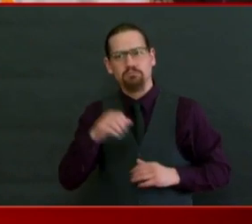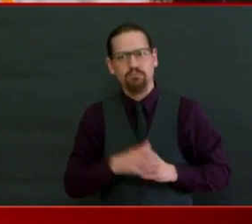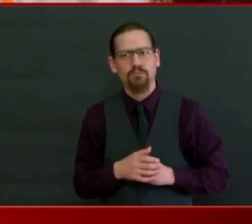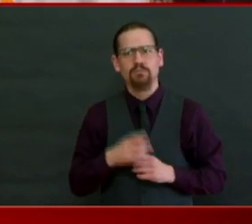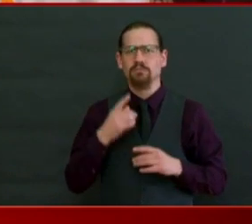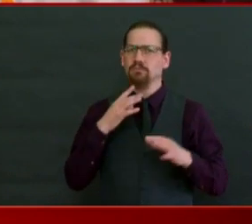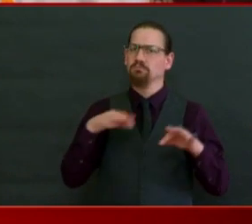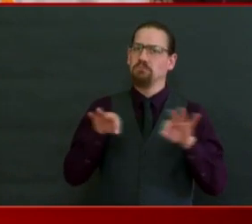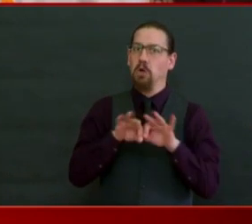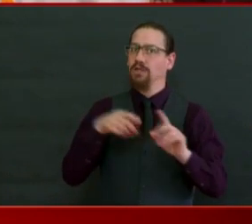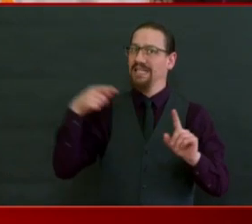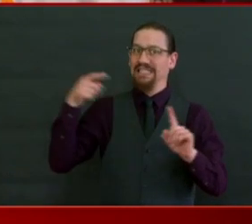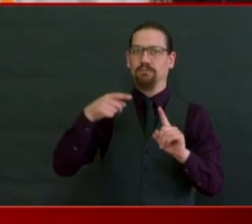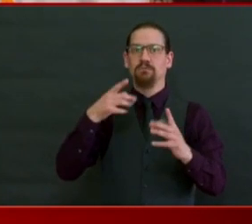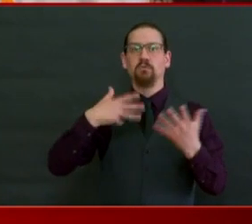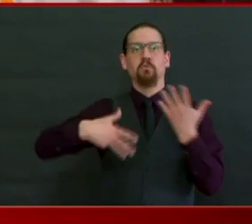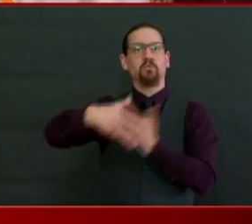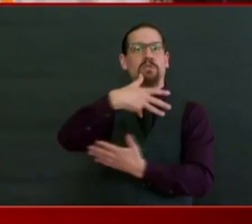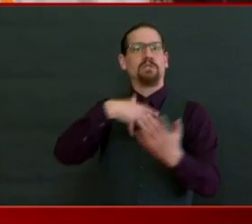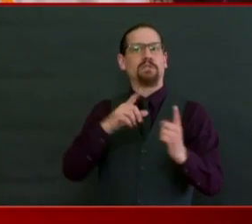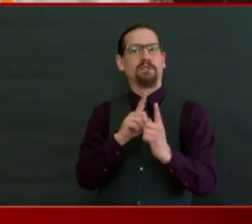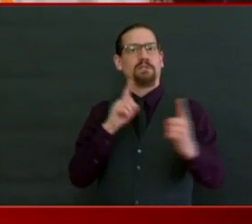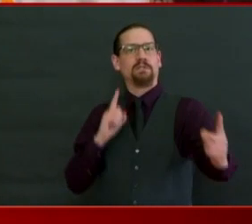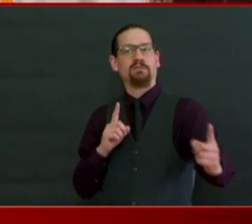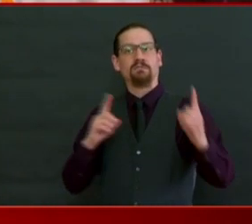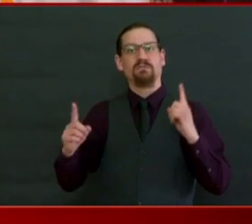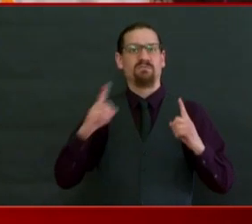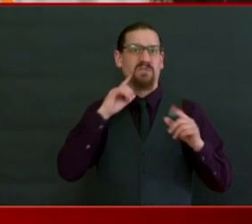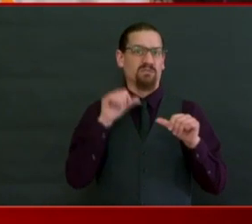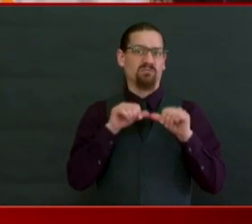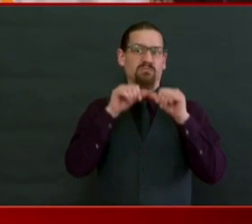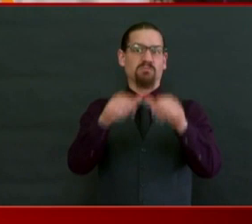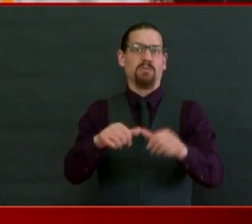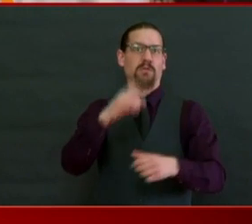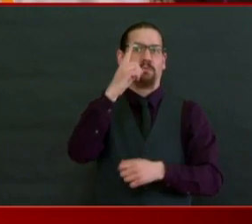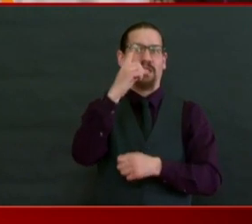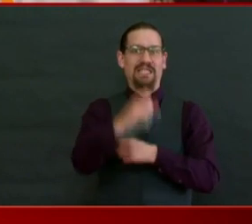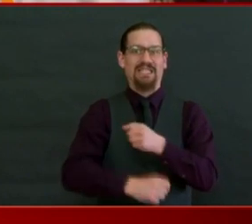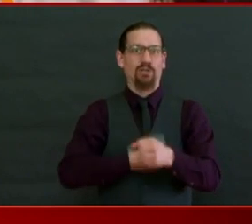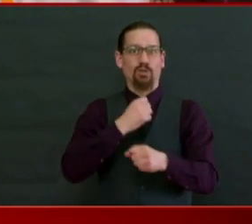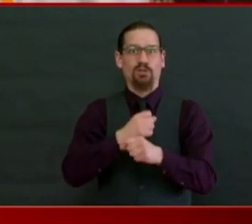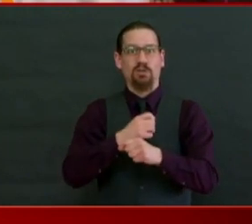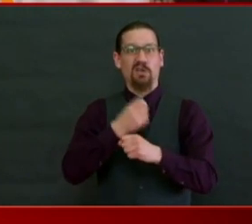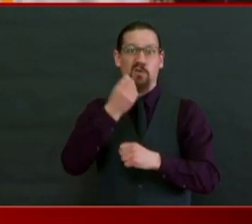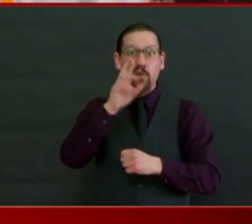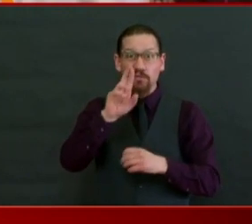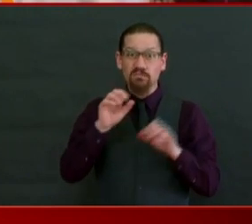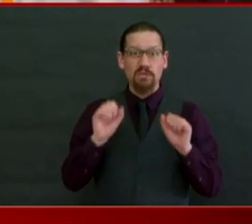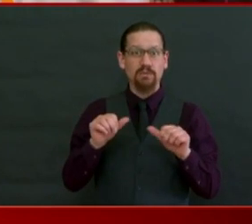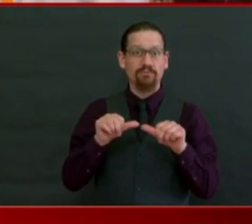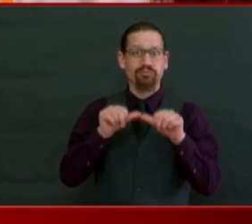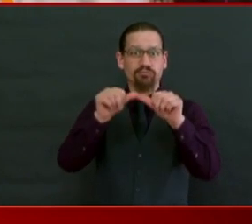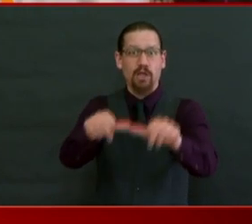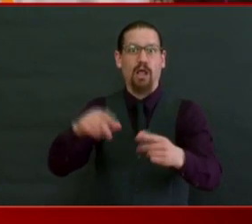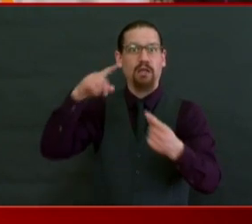HOTELIERS, WE DO KNOW A FEW THINGS. WE KNOW THERE WILL HAVE TO BE SOME VERSION OF SOCIAL DISTANCING FOR THE NEXT YEAR OR UNTIL WE HAVE A VIRUS OR